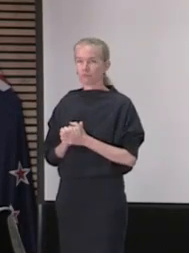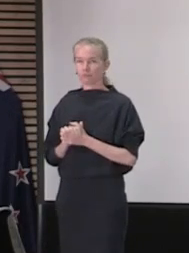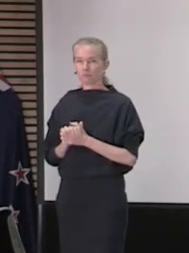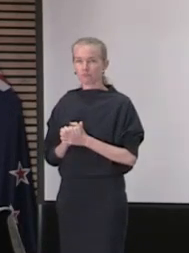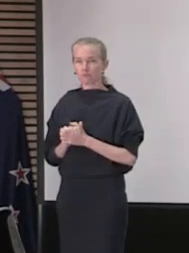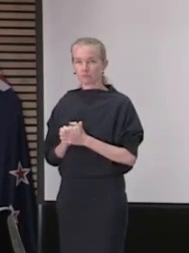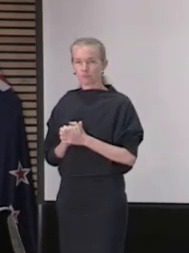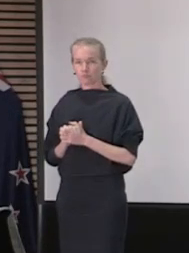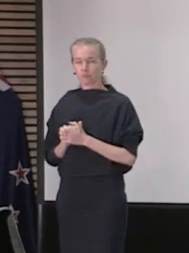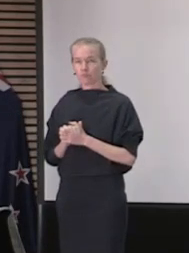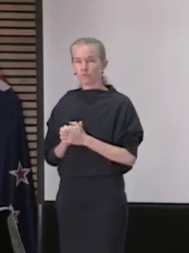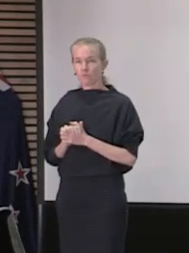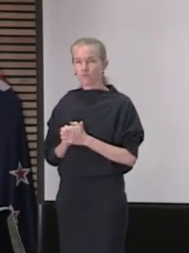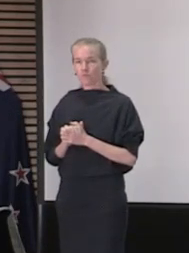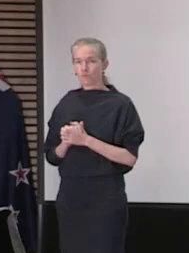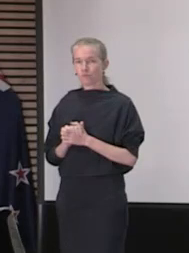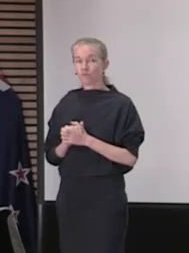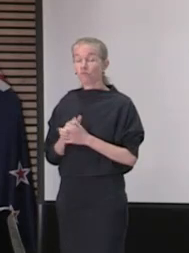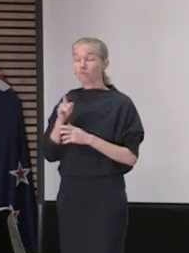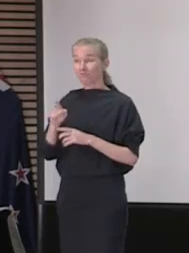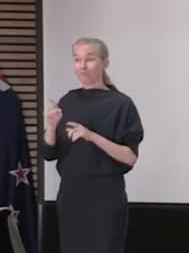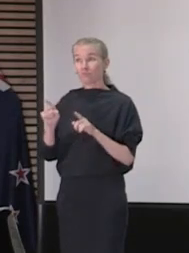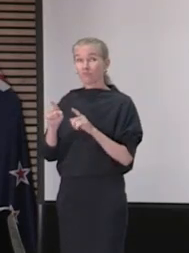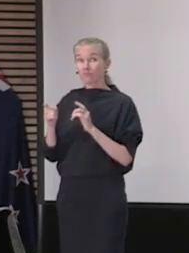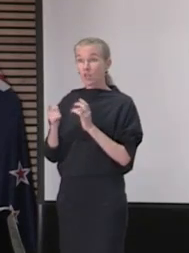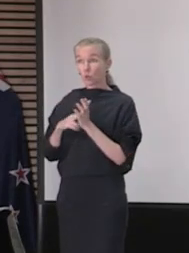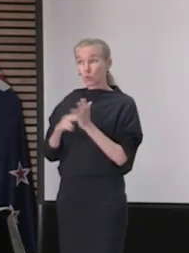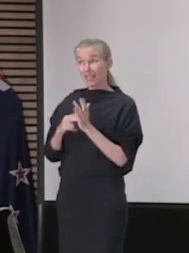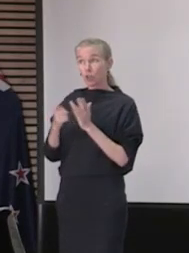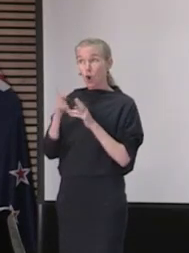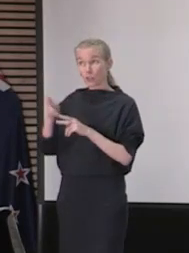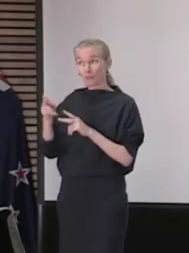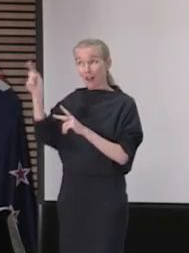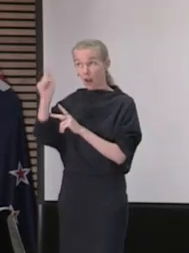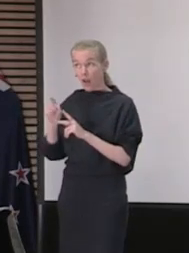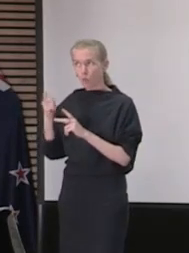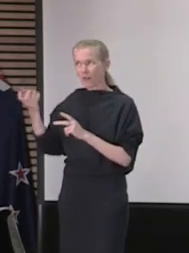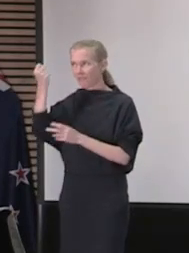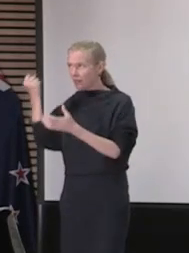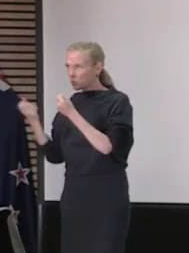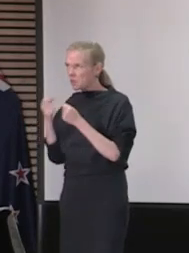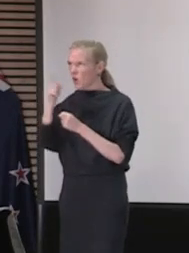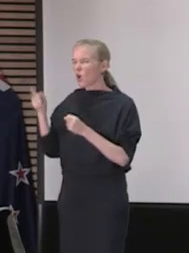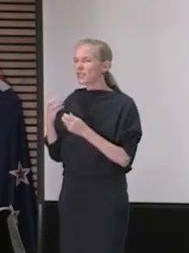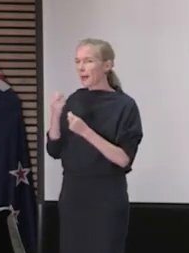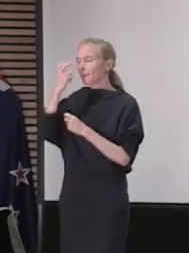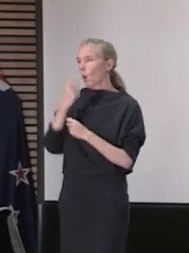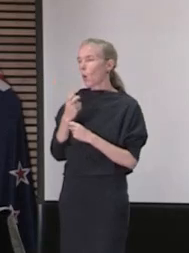There had beensome other hospitals that we'dfound earlier, but of course, then we have plenty. We haveanother 18 million in there. Last question.